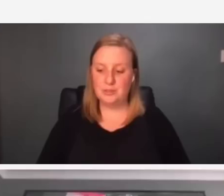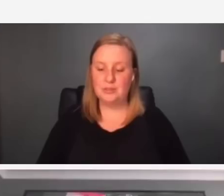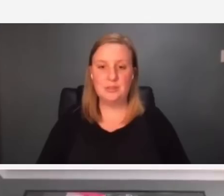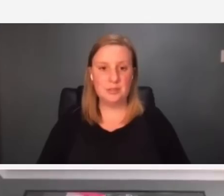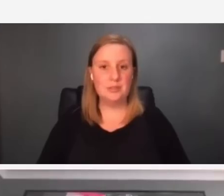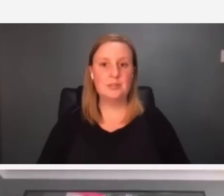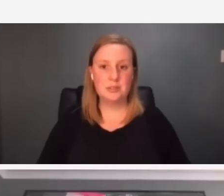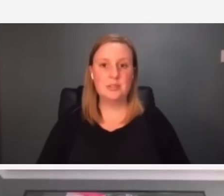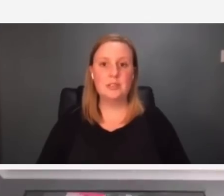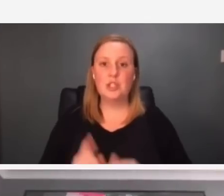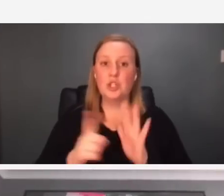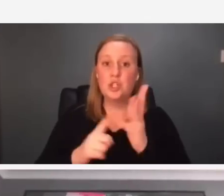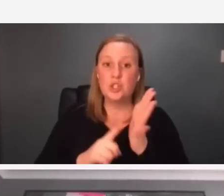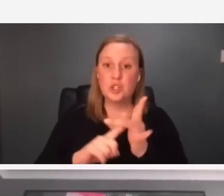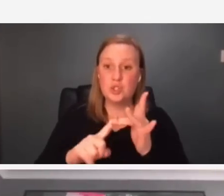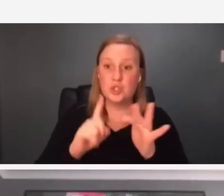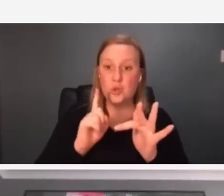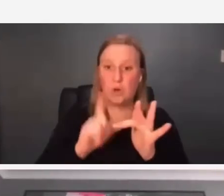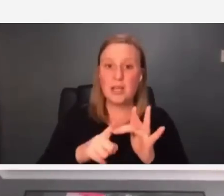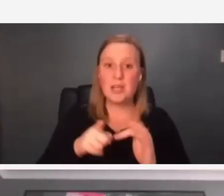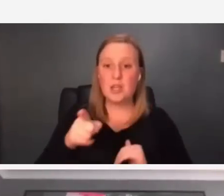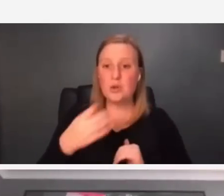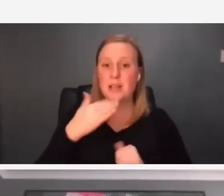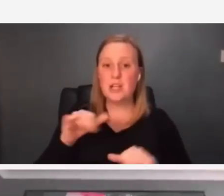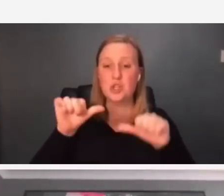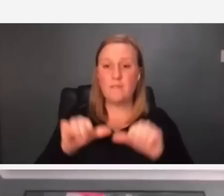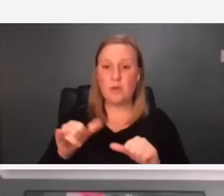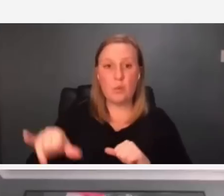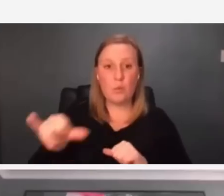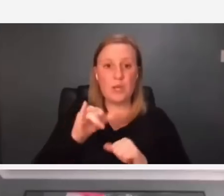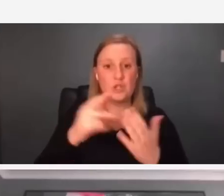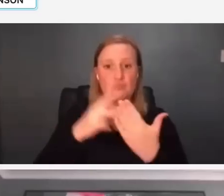Can you please confirm which programs the new support at home reform will replace?